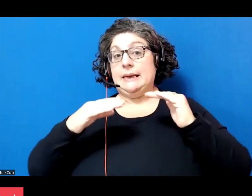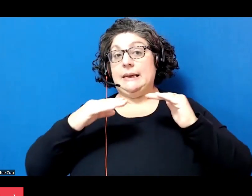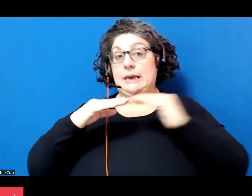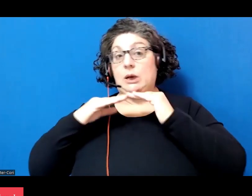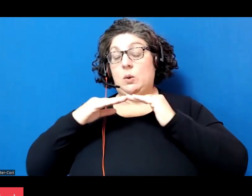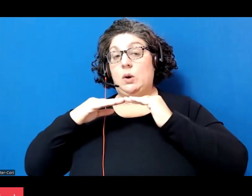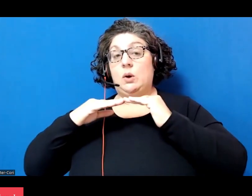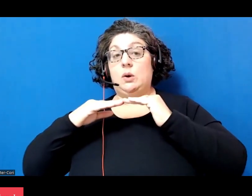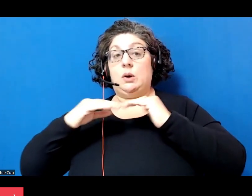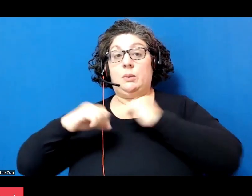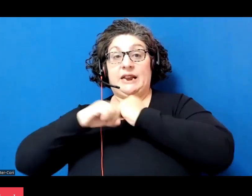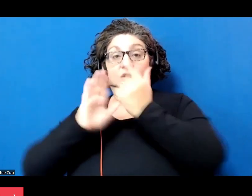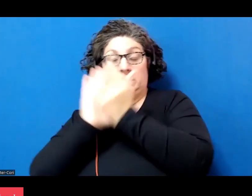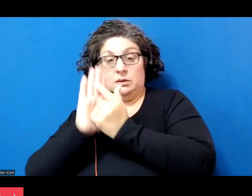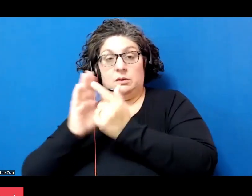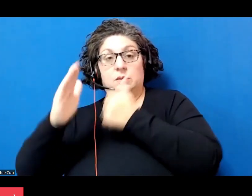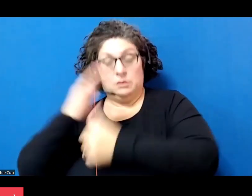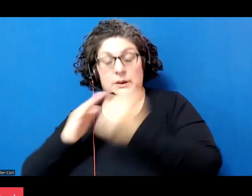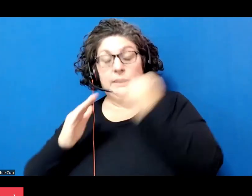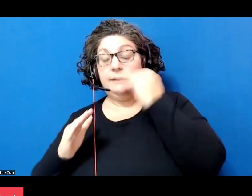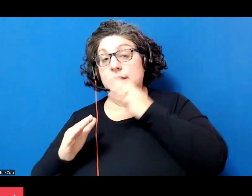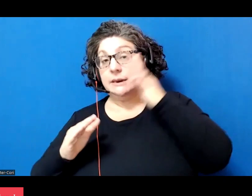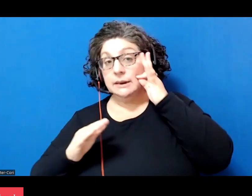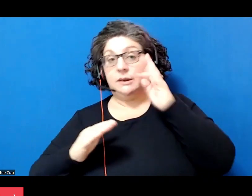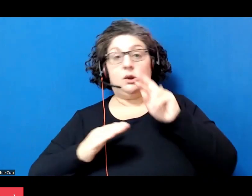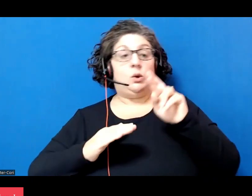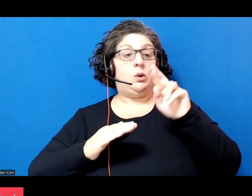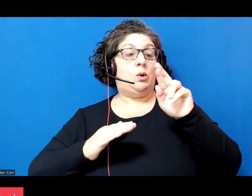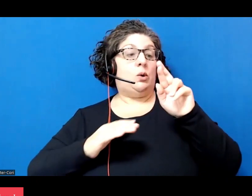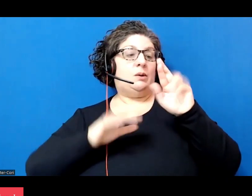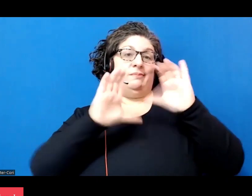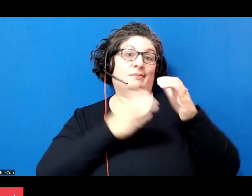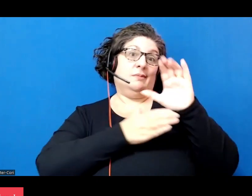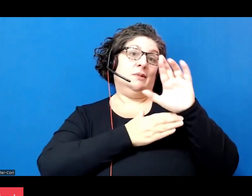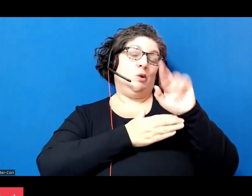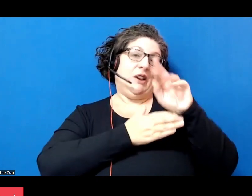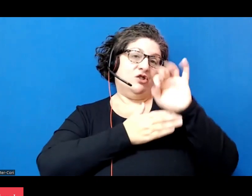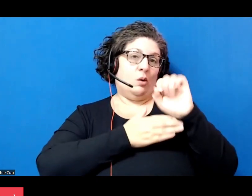And subheading of that one whether Indians are racial classification requires strict scrutiny.